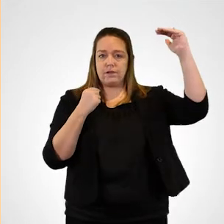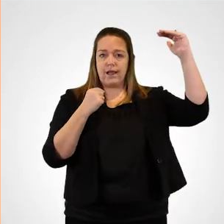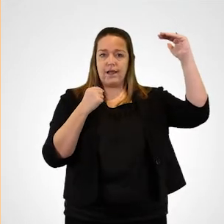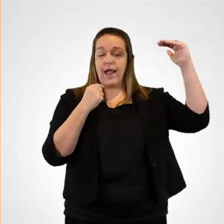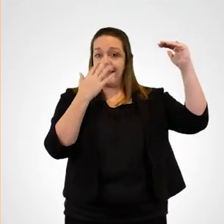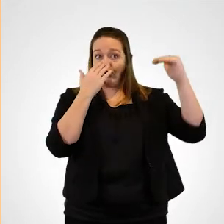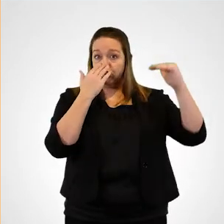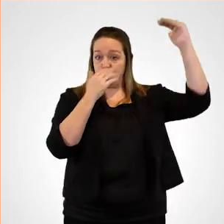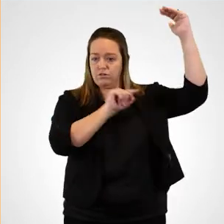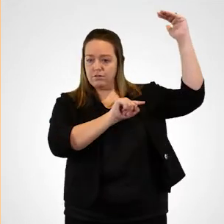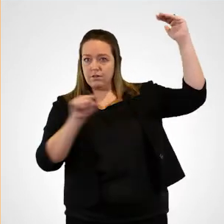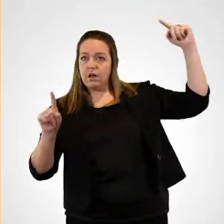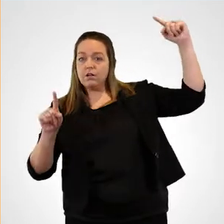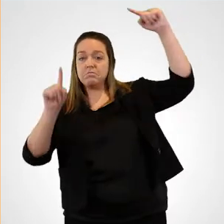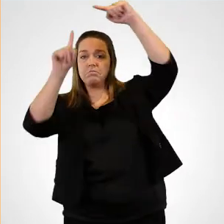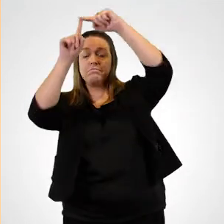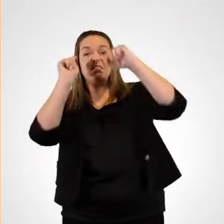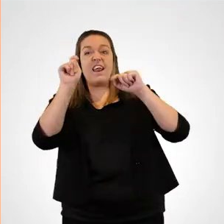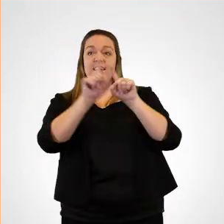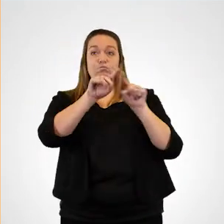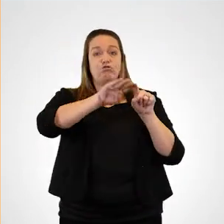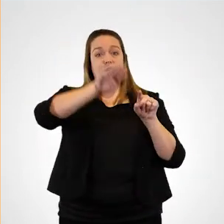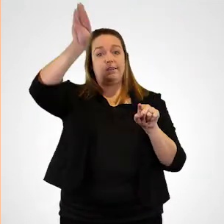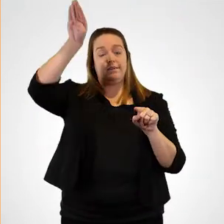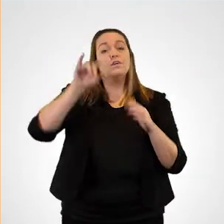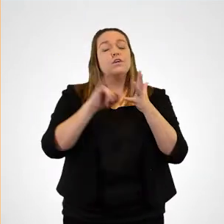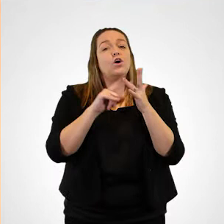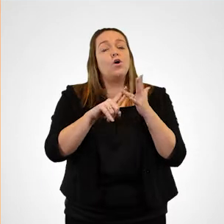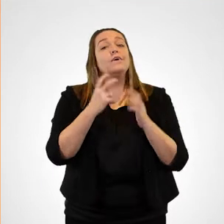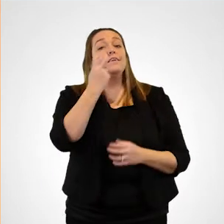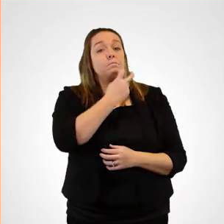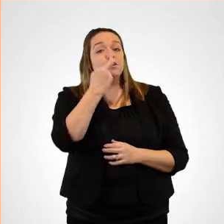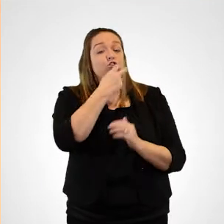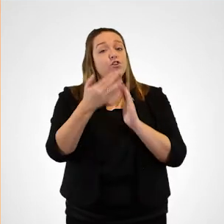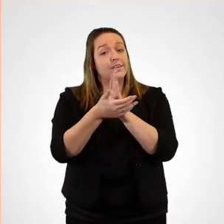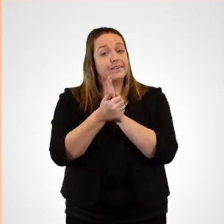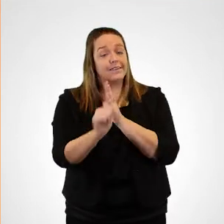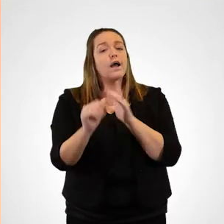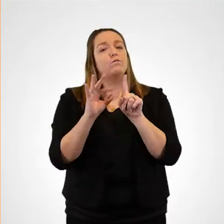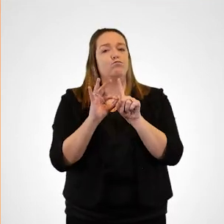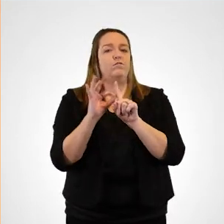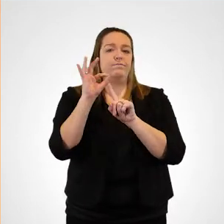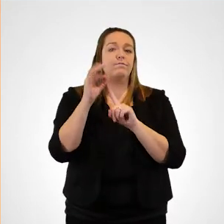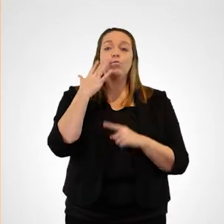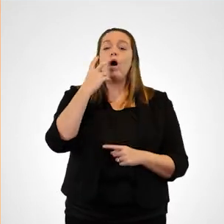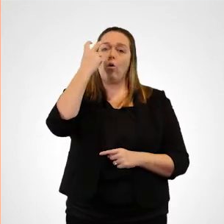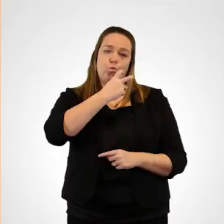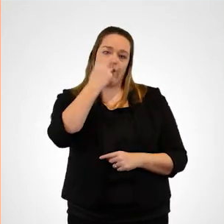and you can see there's almost a nice straight line there. So speechreading skills are getting better as children get older.